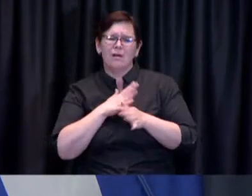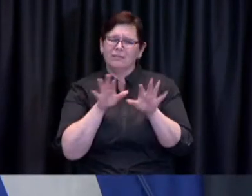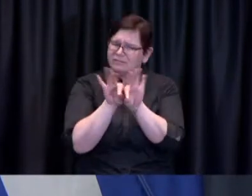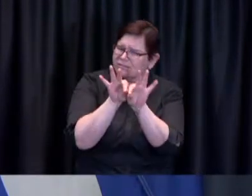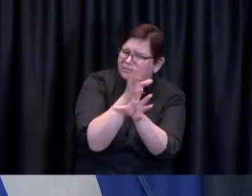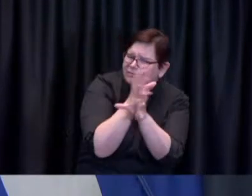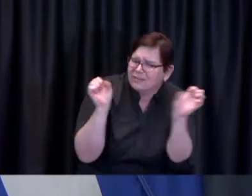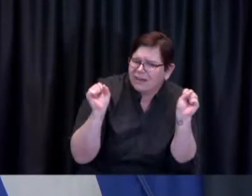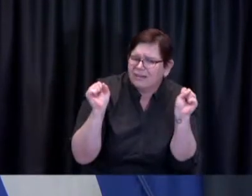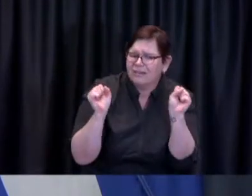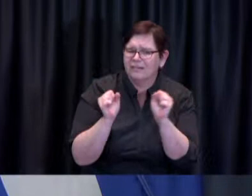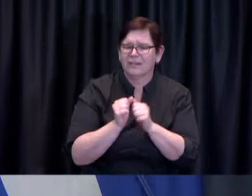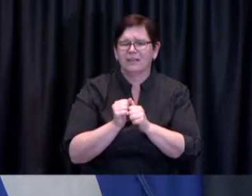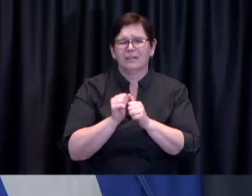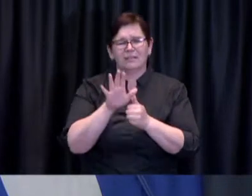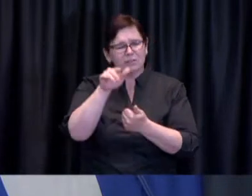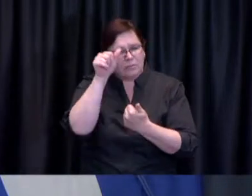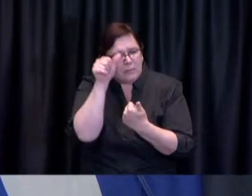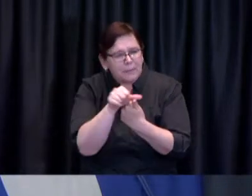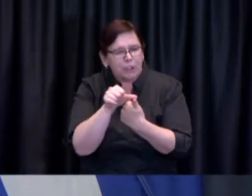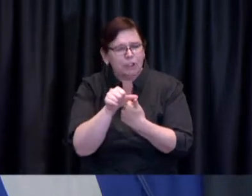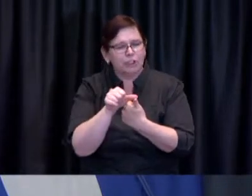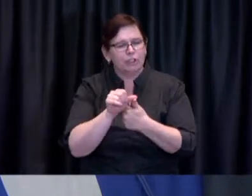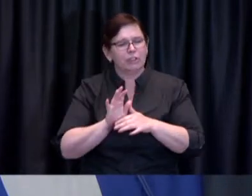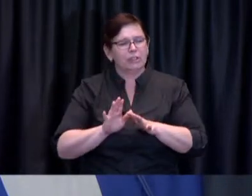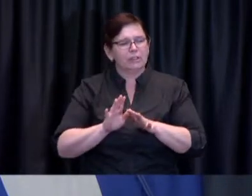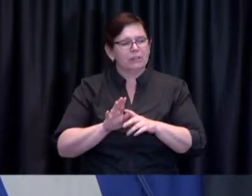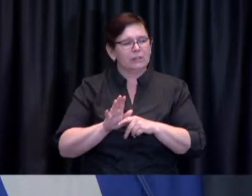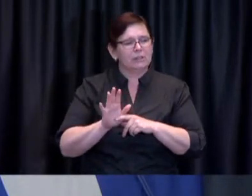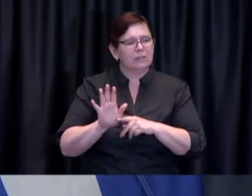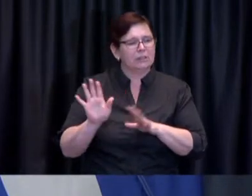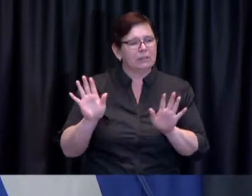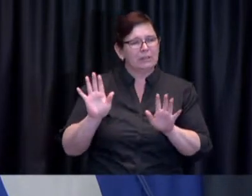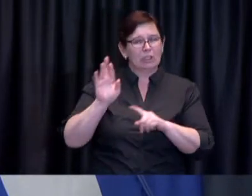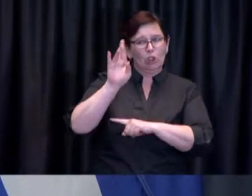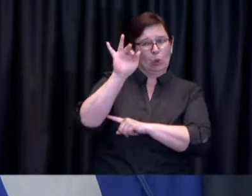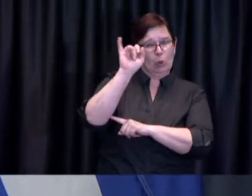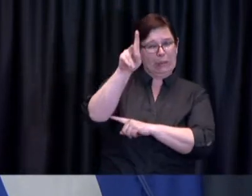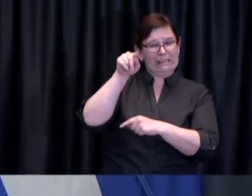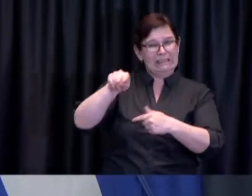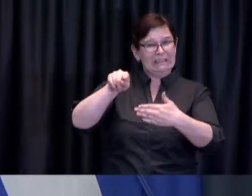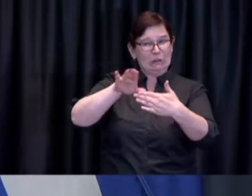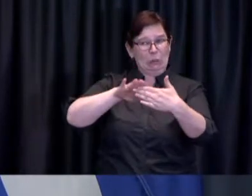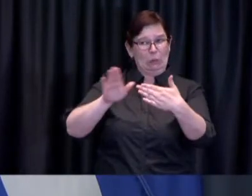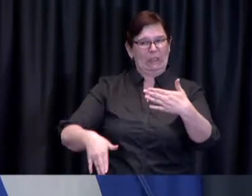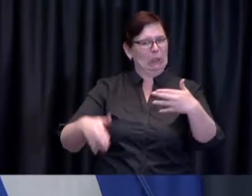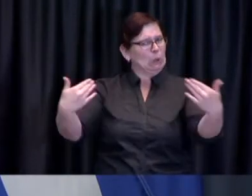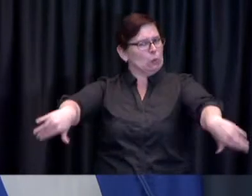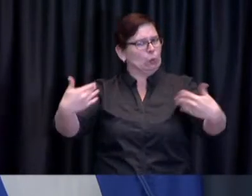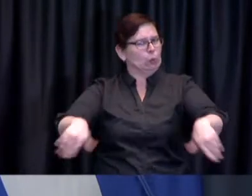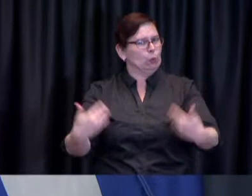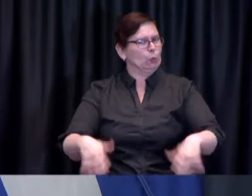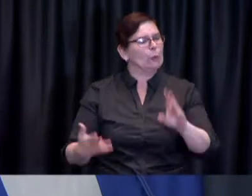there's more at stake this holiday weekend than perhaps there has been for a very long time